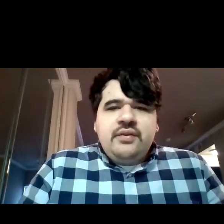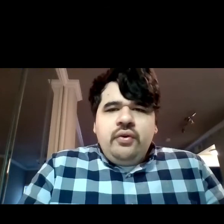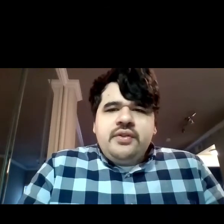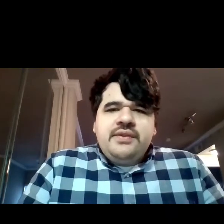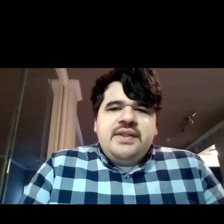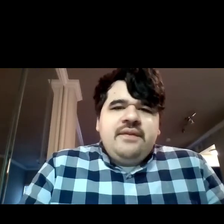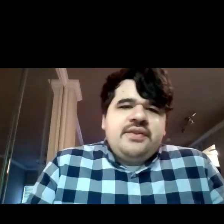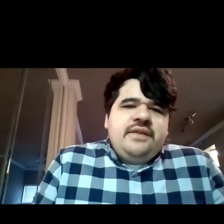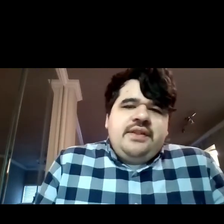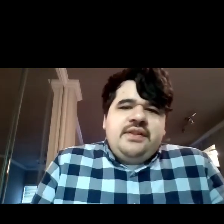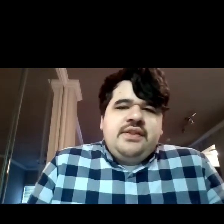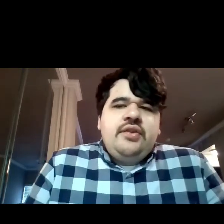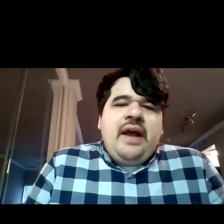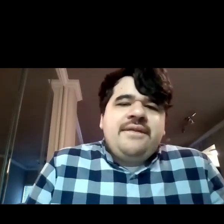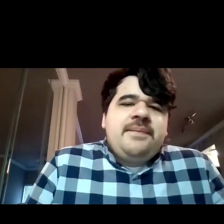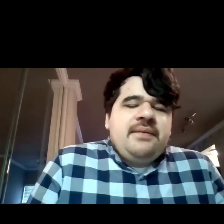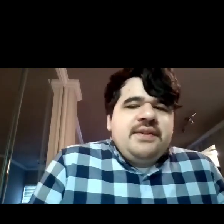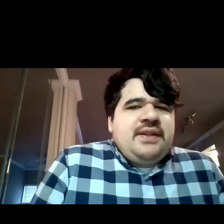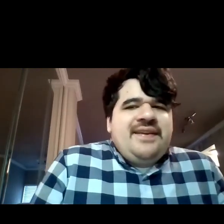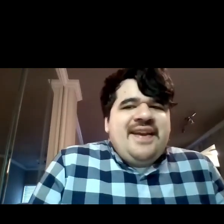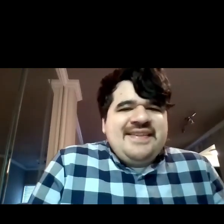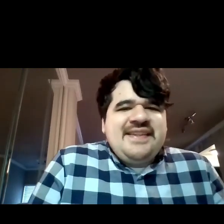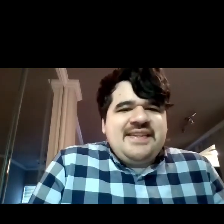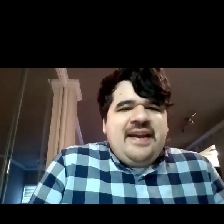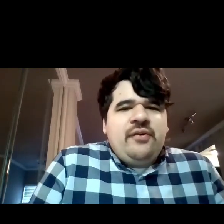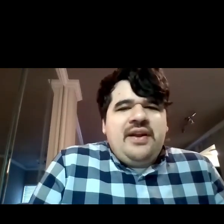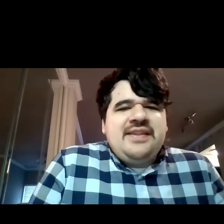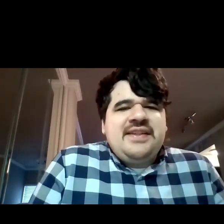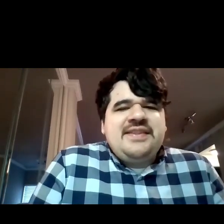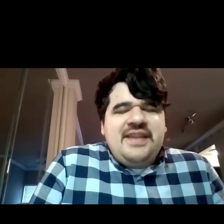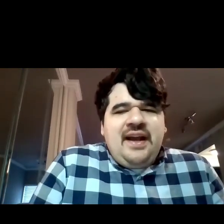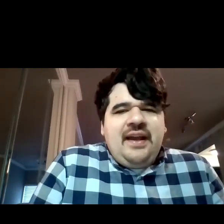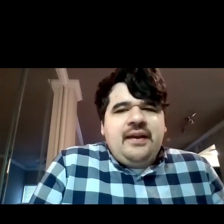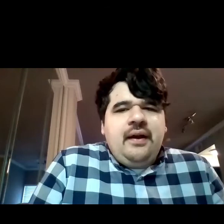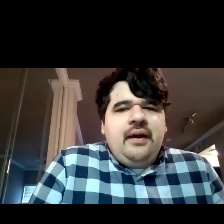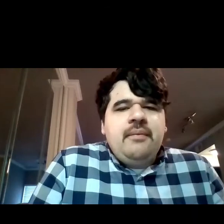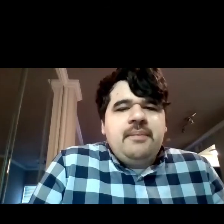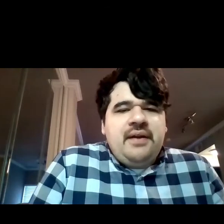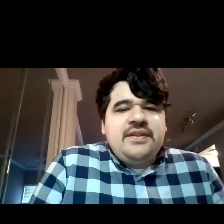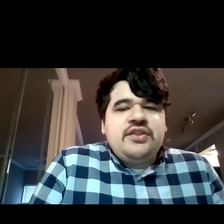So, in order to receive our services, you have to be receiving SSI or SSDI benefits